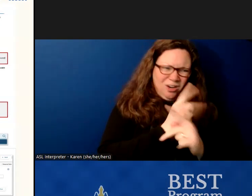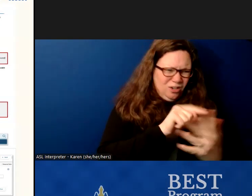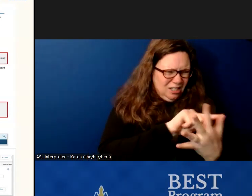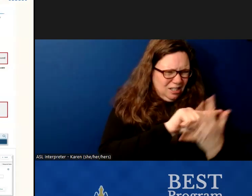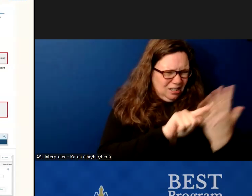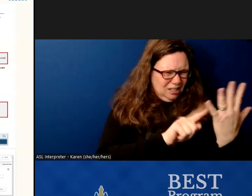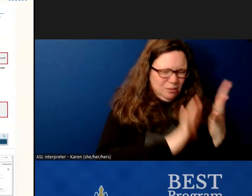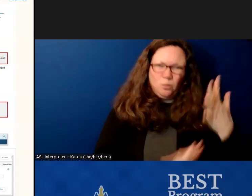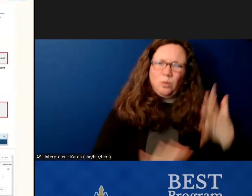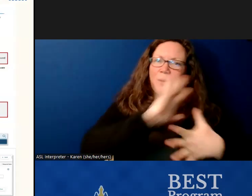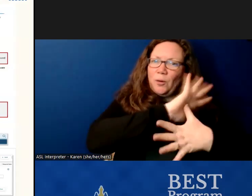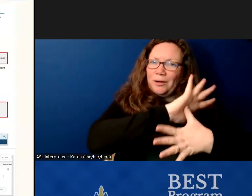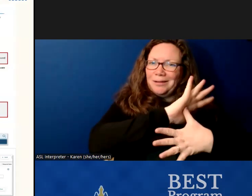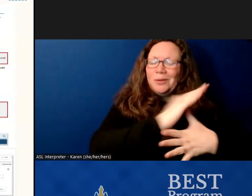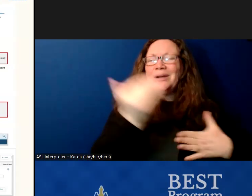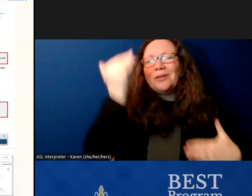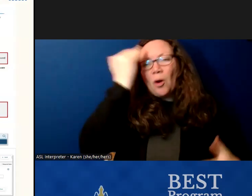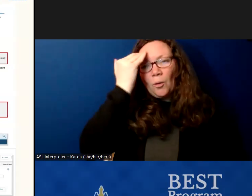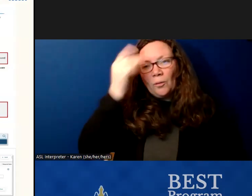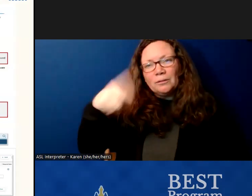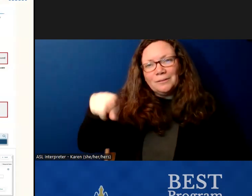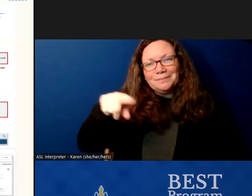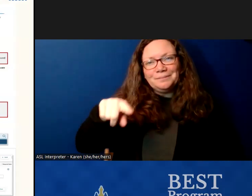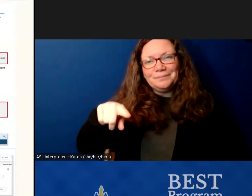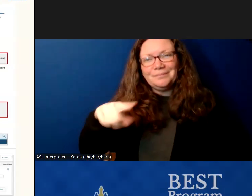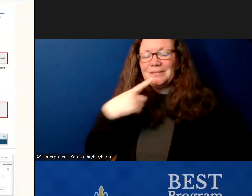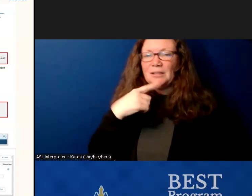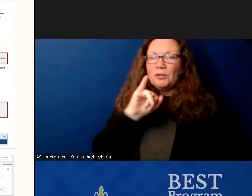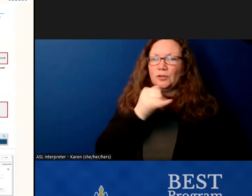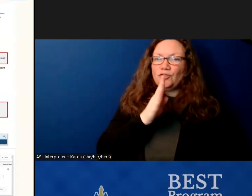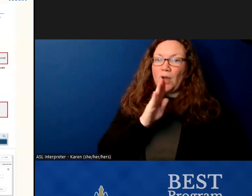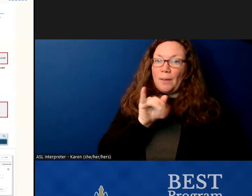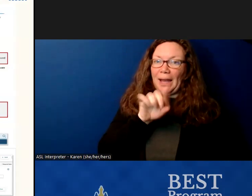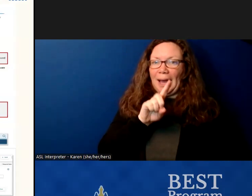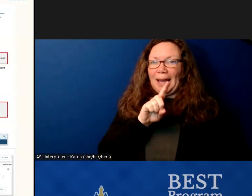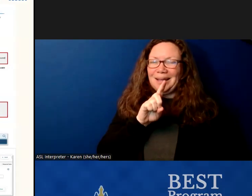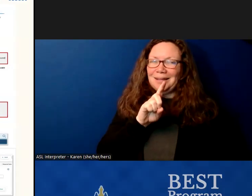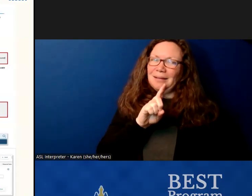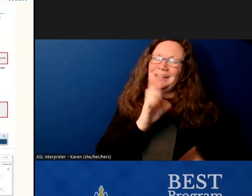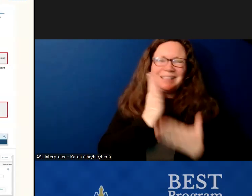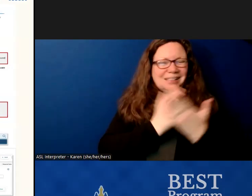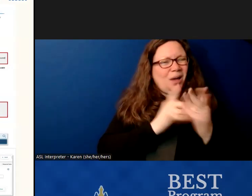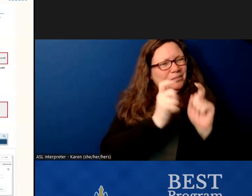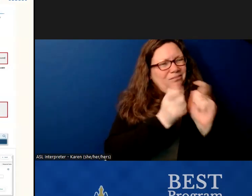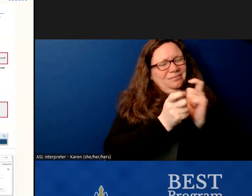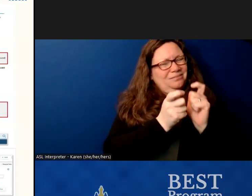I mean, we heard you. We knew that, you know, the job bids had some pain points, and we tried to fix as many of those as possible.